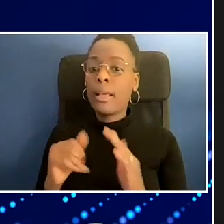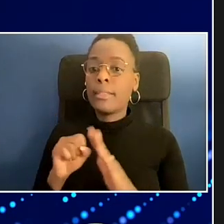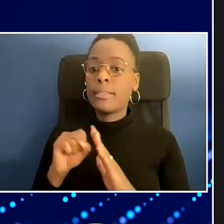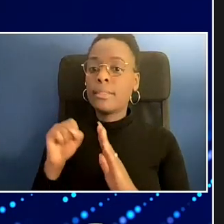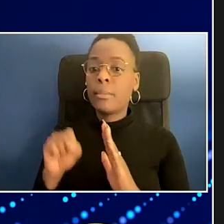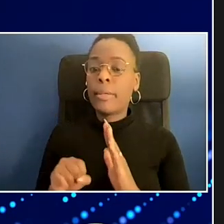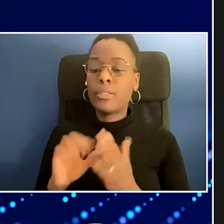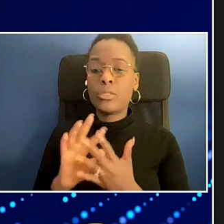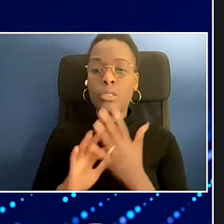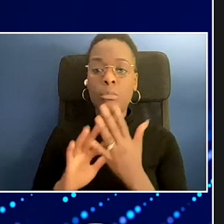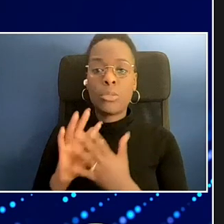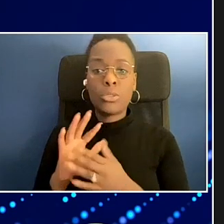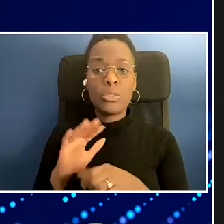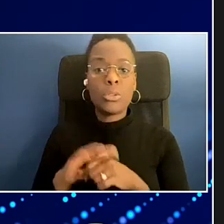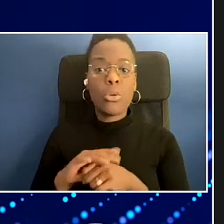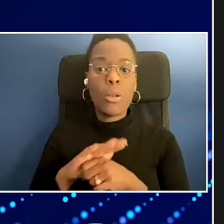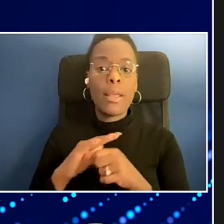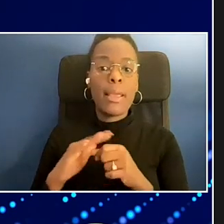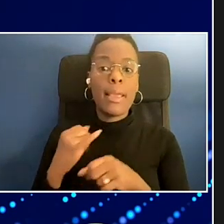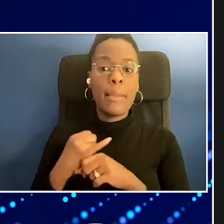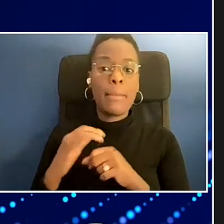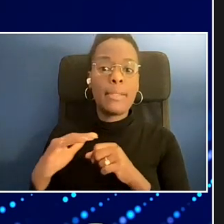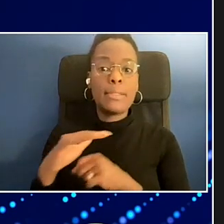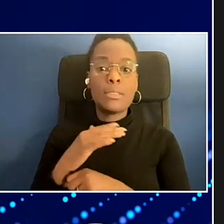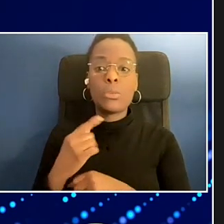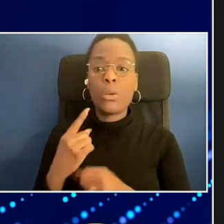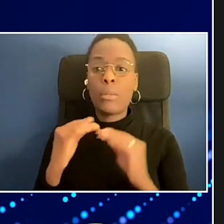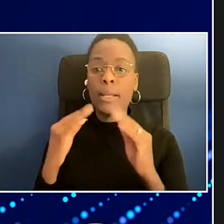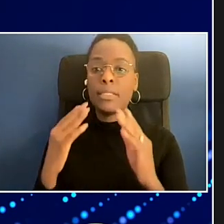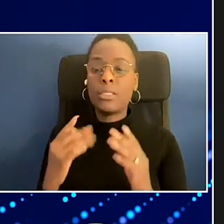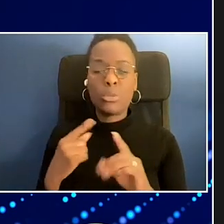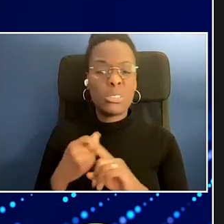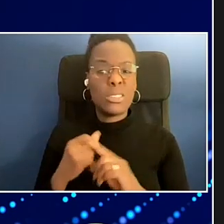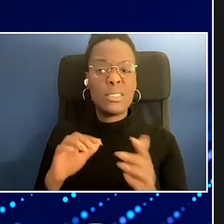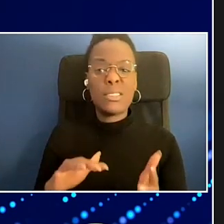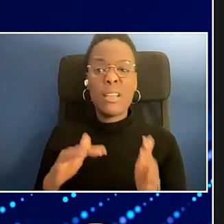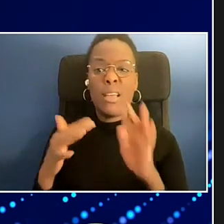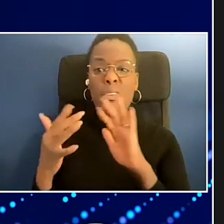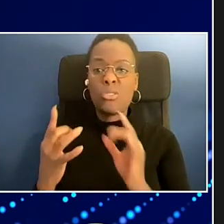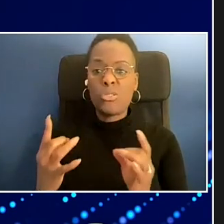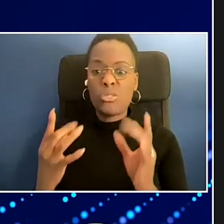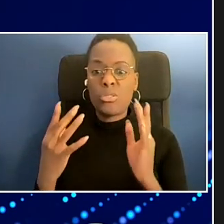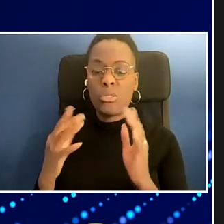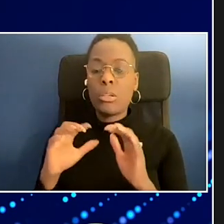campus, one of my teachers was a complete disaster. Her classes often ended only